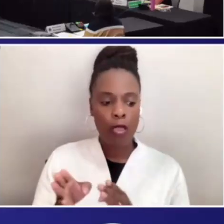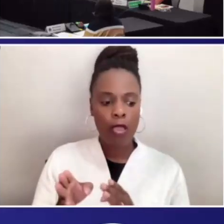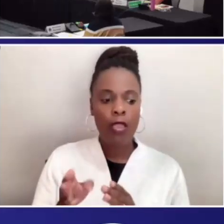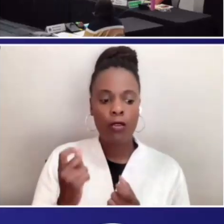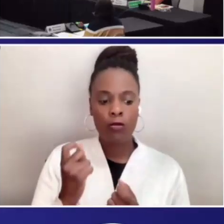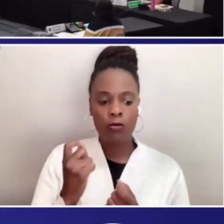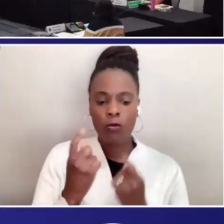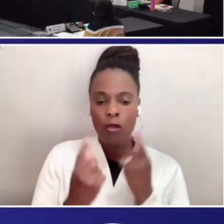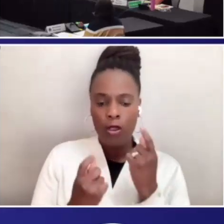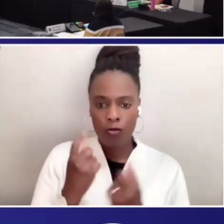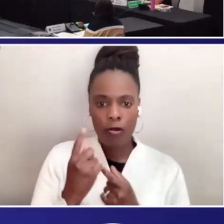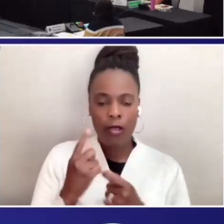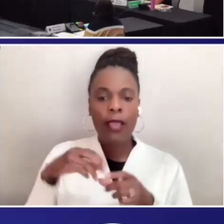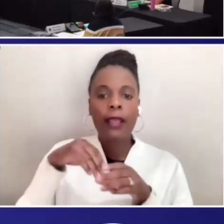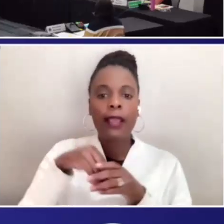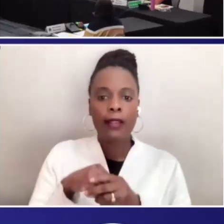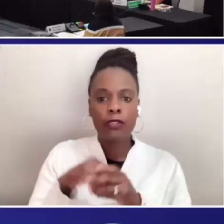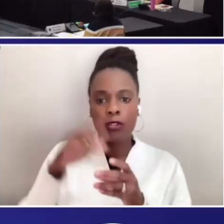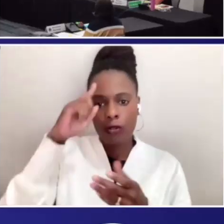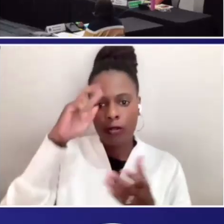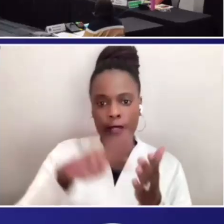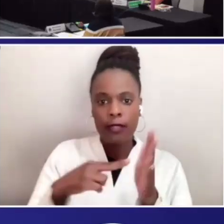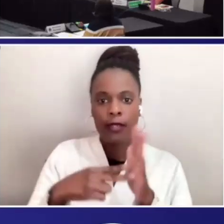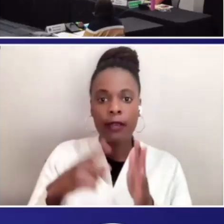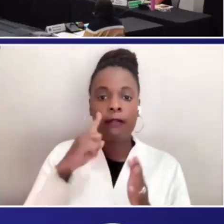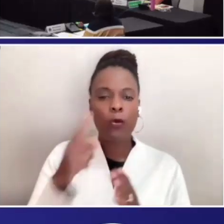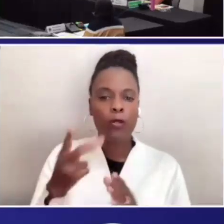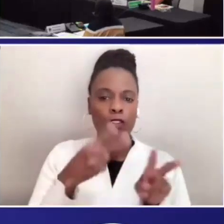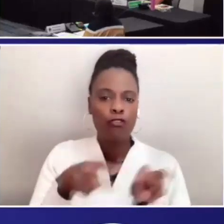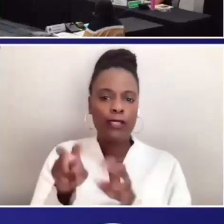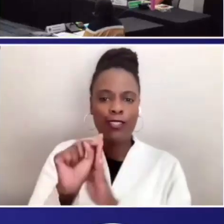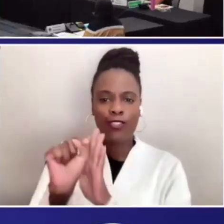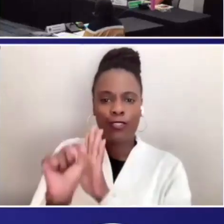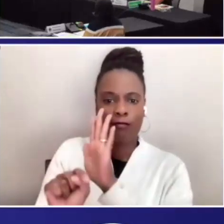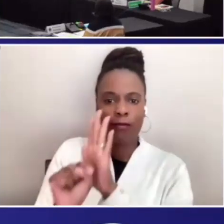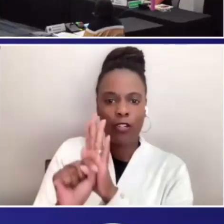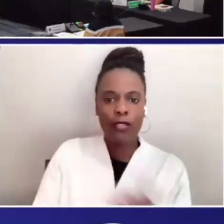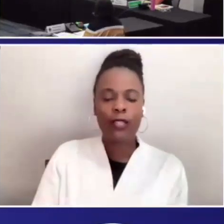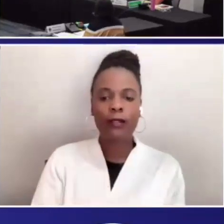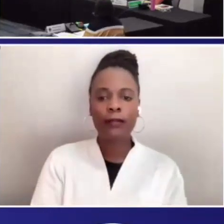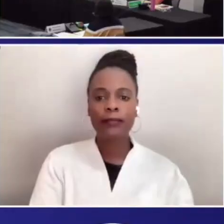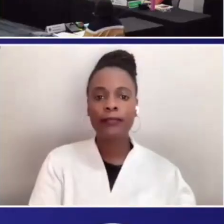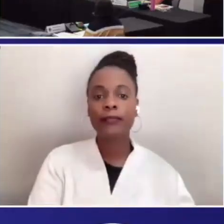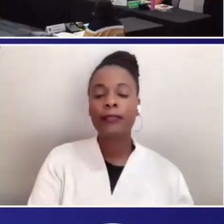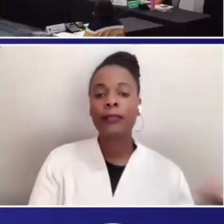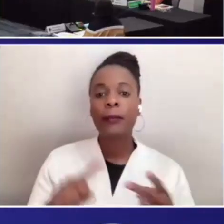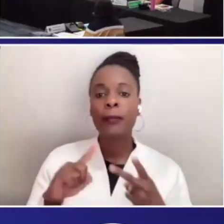internal intent for this transition period. Second point, I think we talked about this